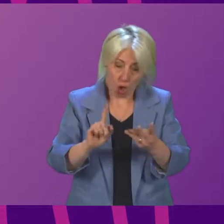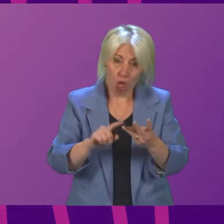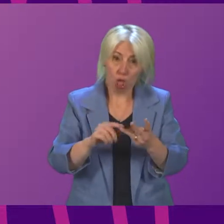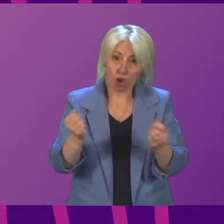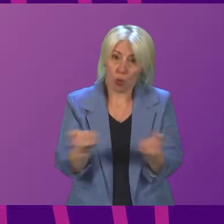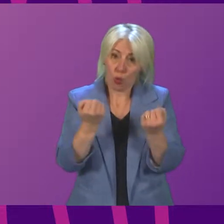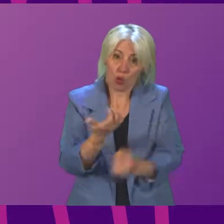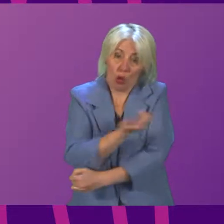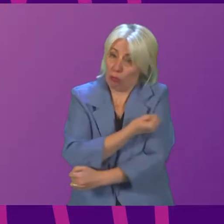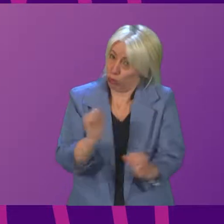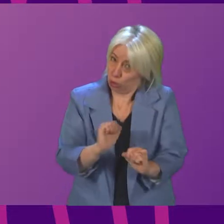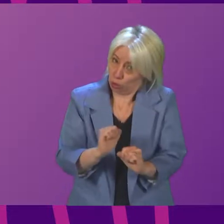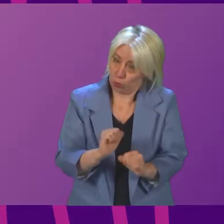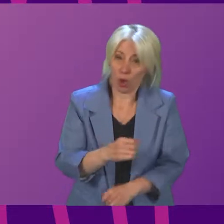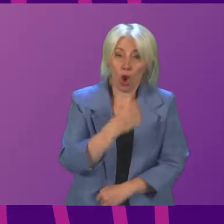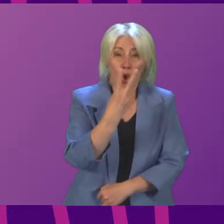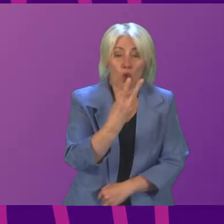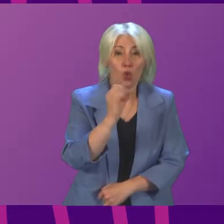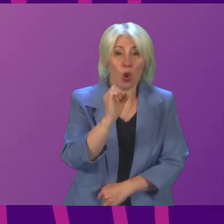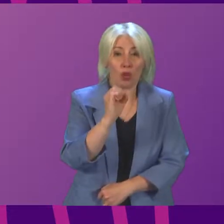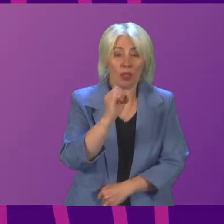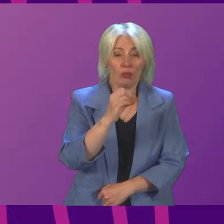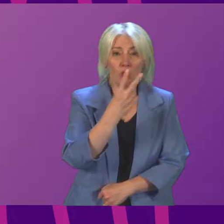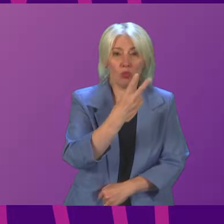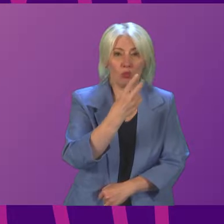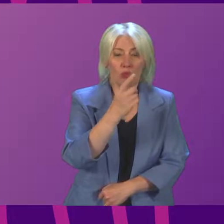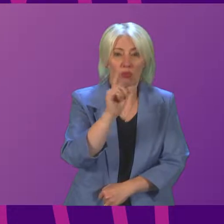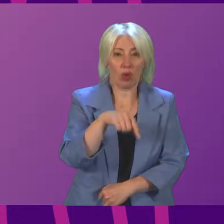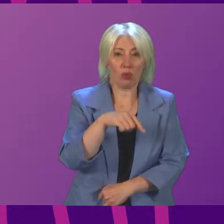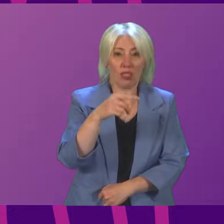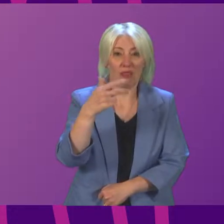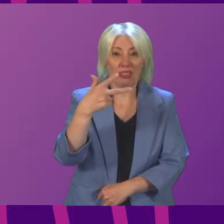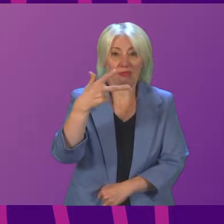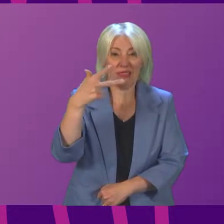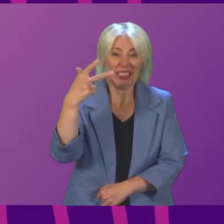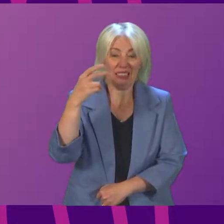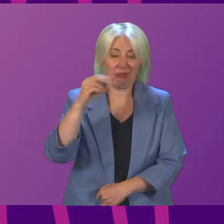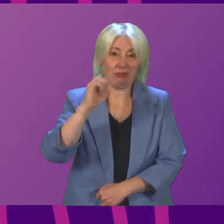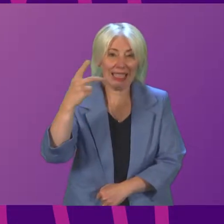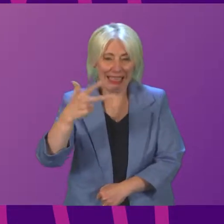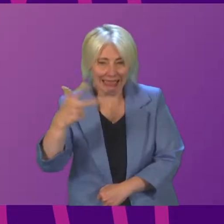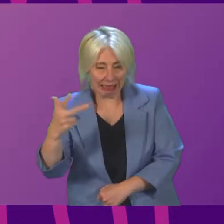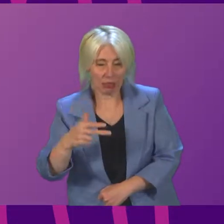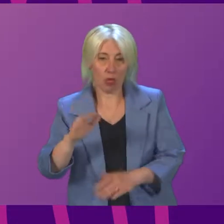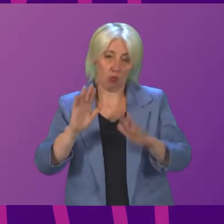and 218,000 people are still waiting for their second dose of the vaccine. There are fewer